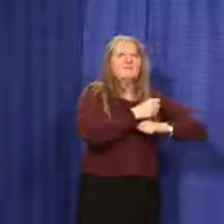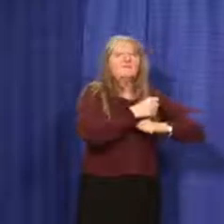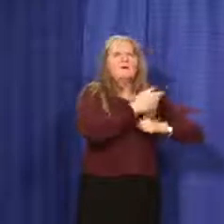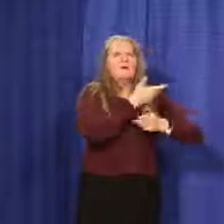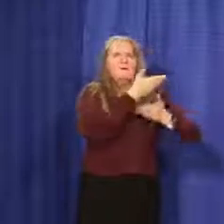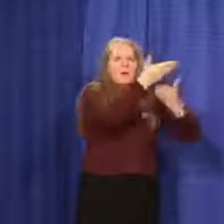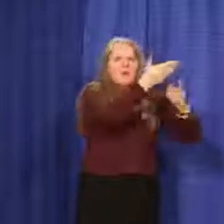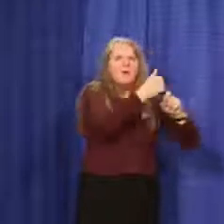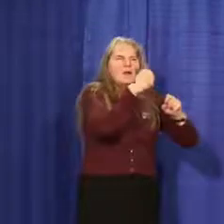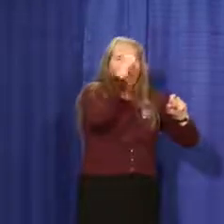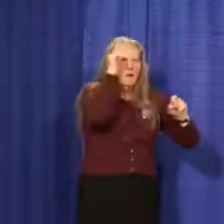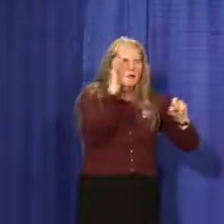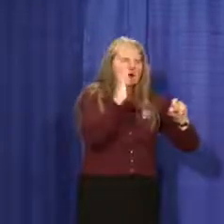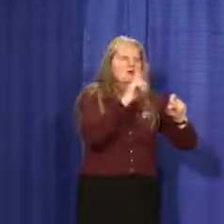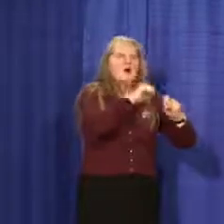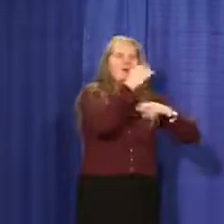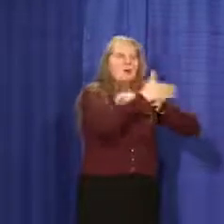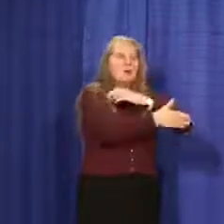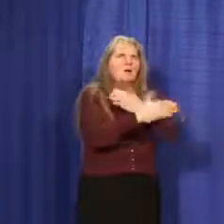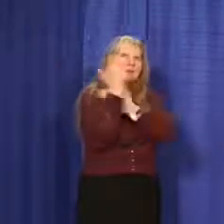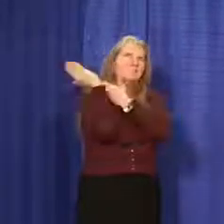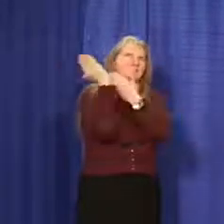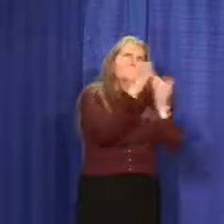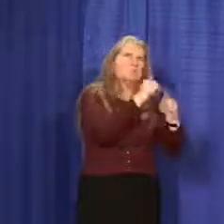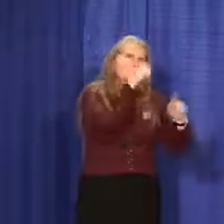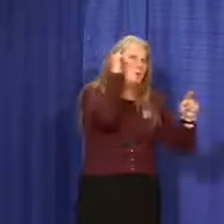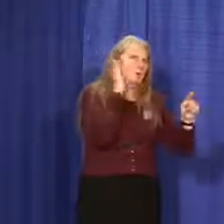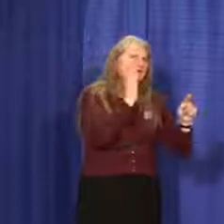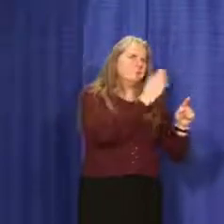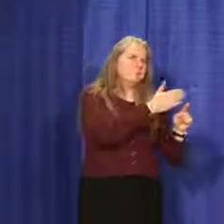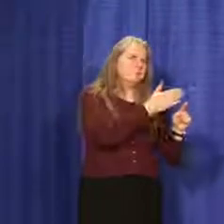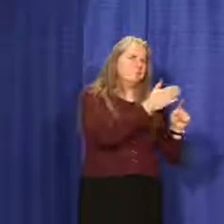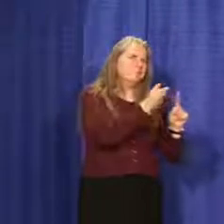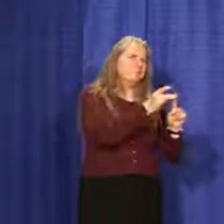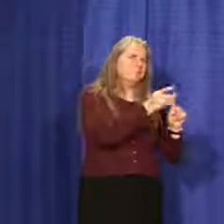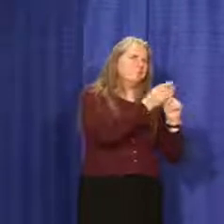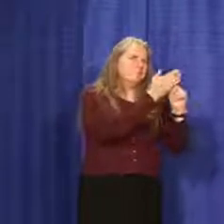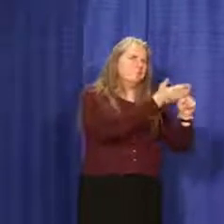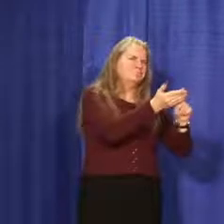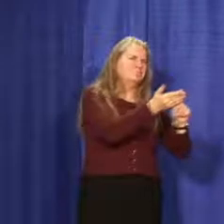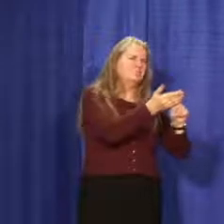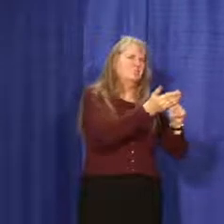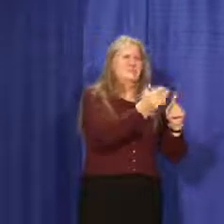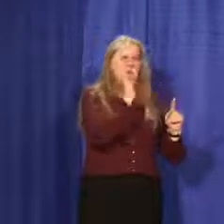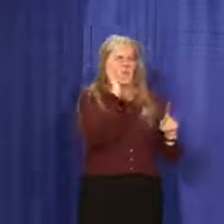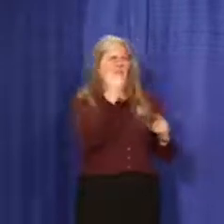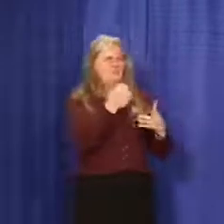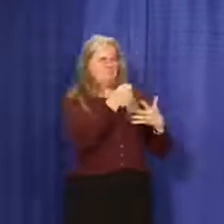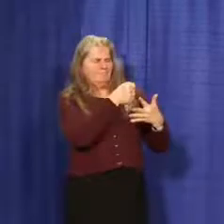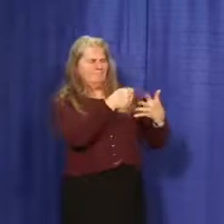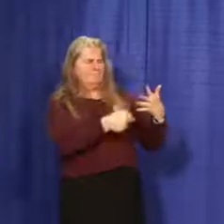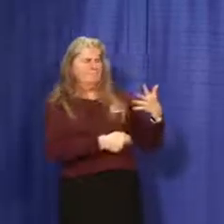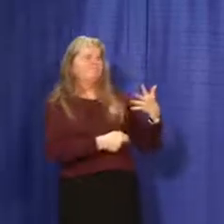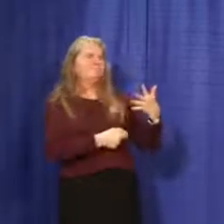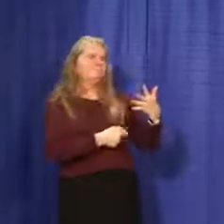introductions of COVID into the state. So I think there are just a